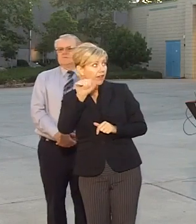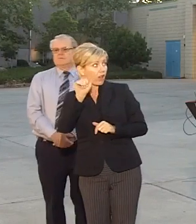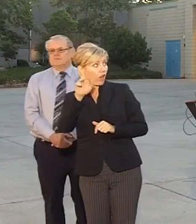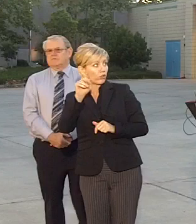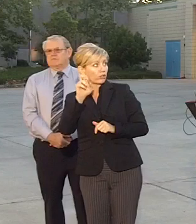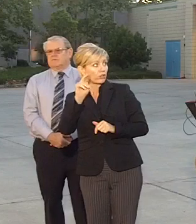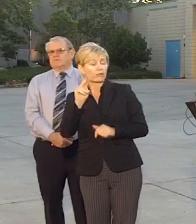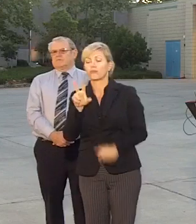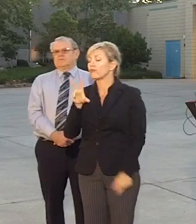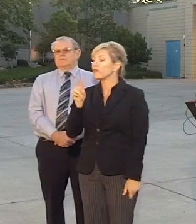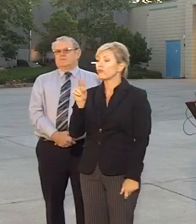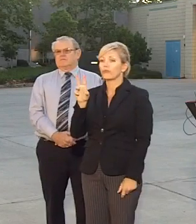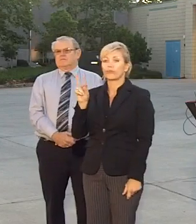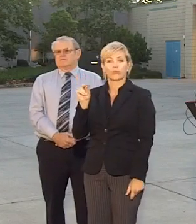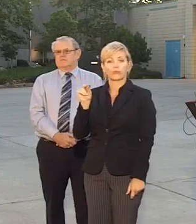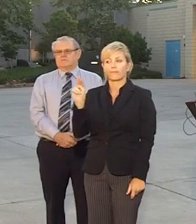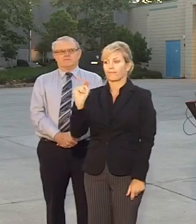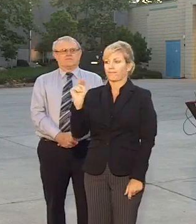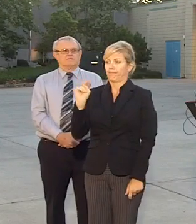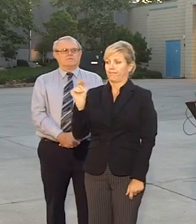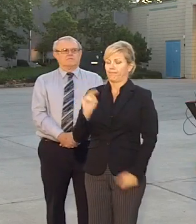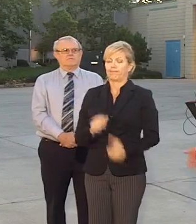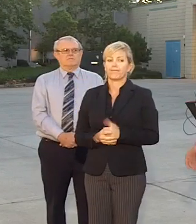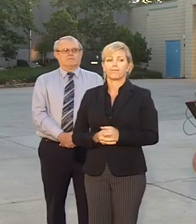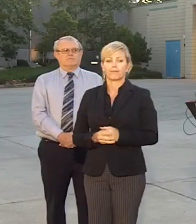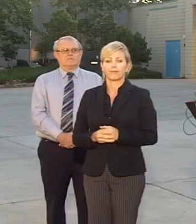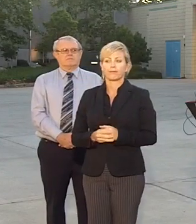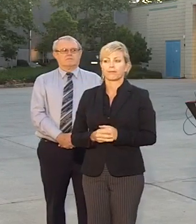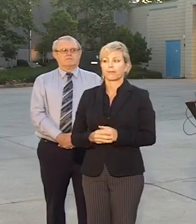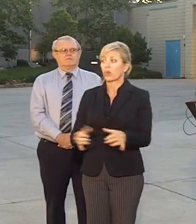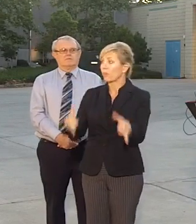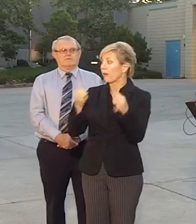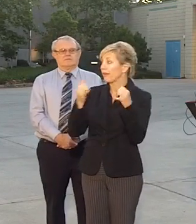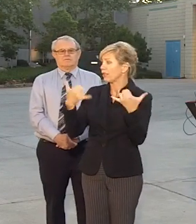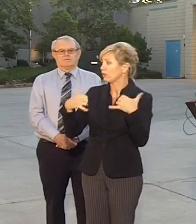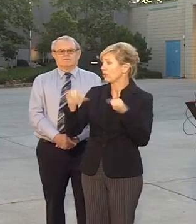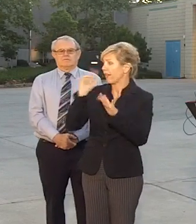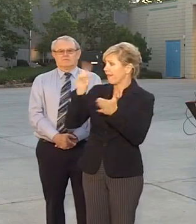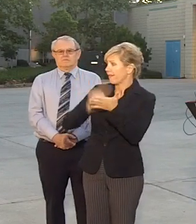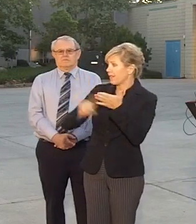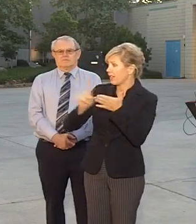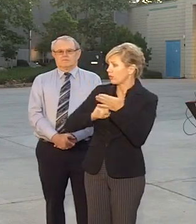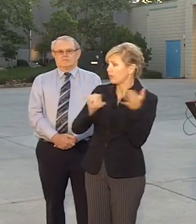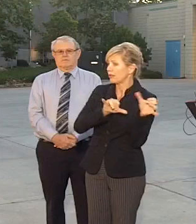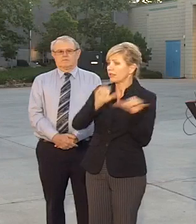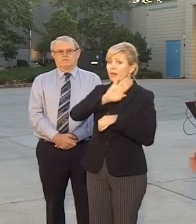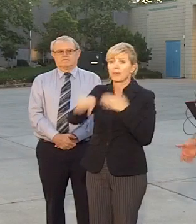absolutely not it like I touched on being investigated like all fires are of this nature and